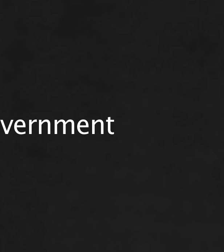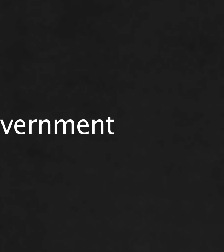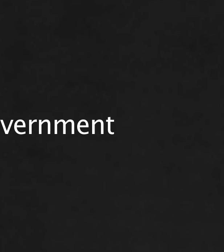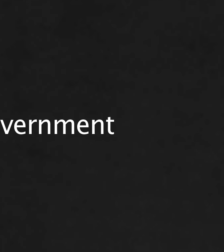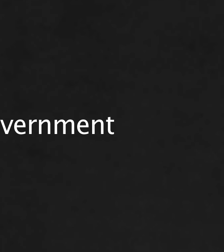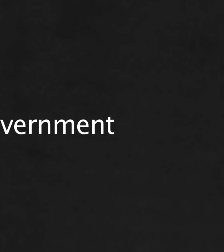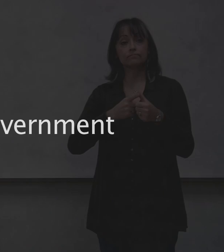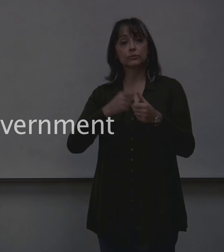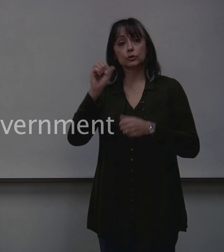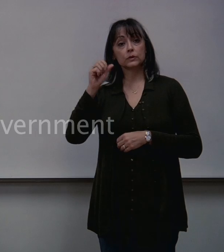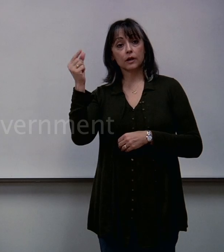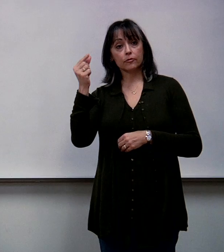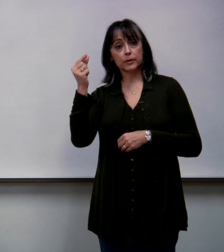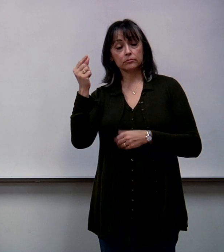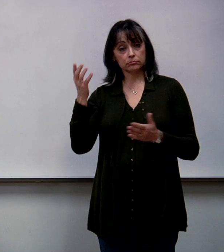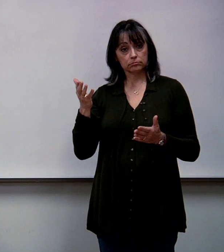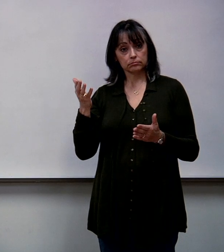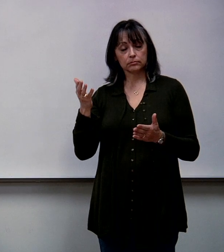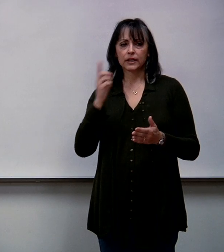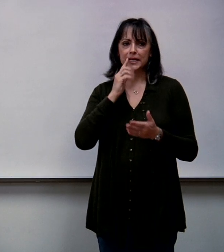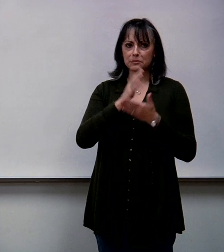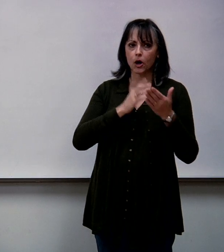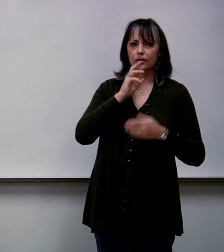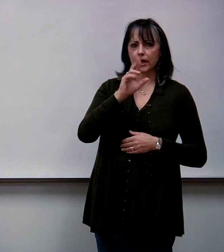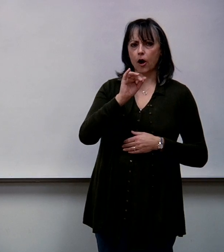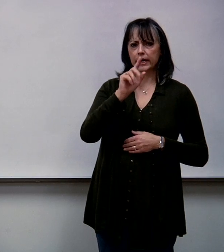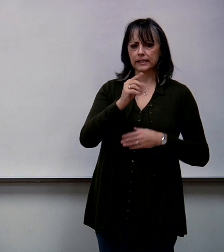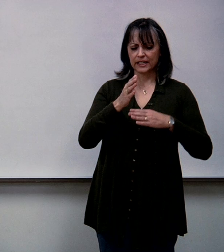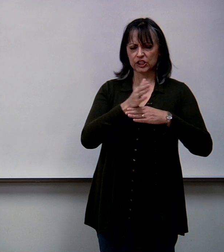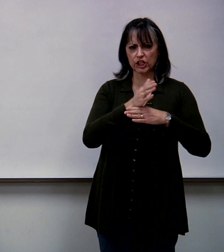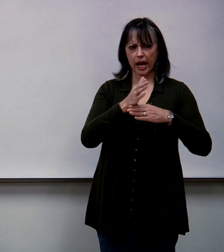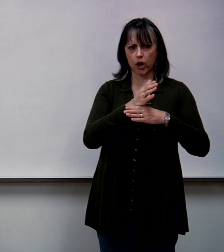First of all, Student Government. Student Government is a part of the RIT shared governance system